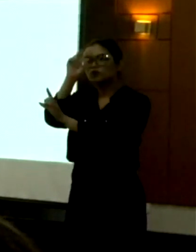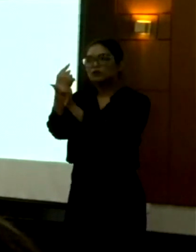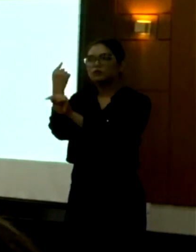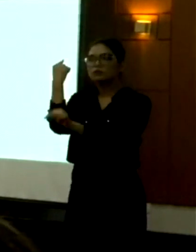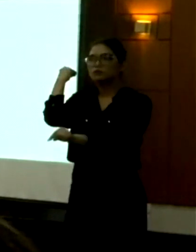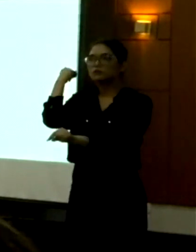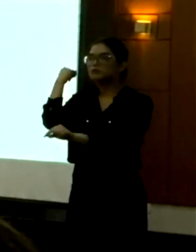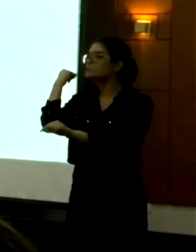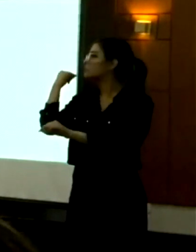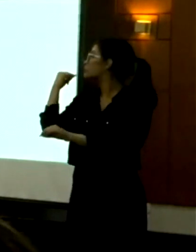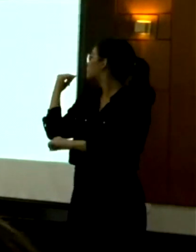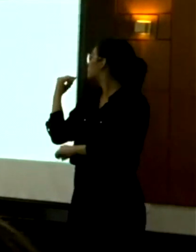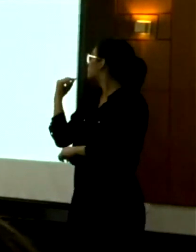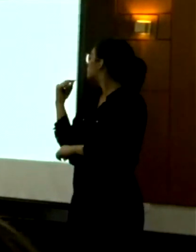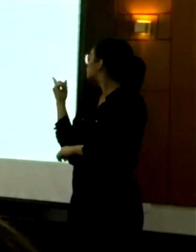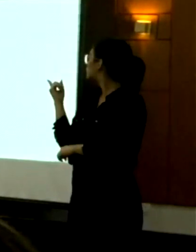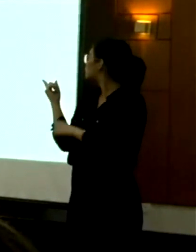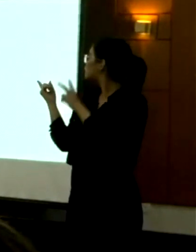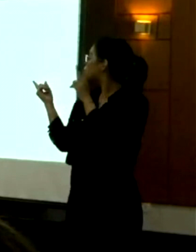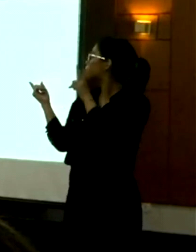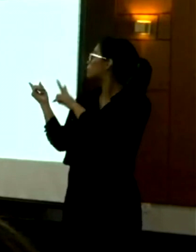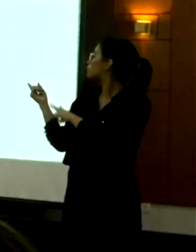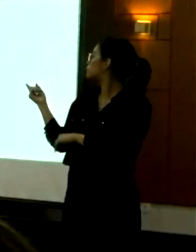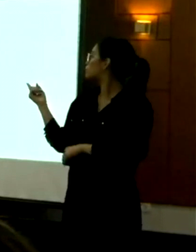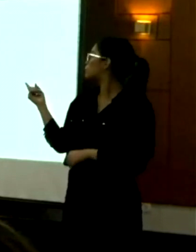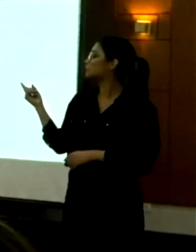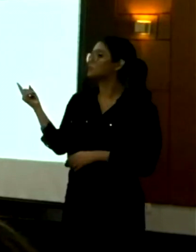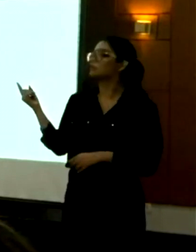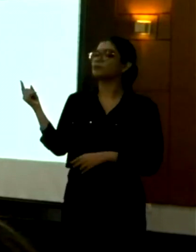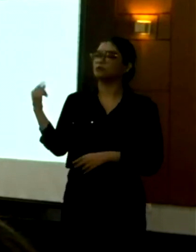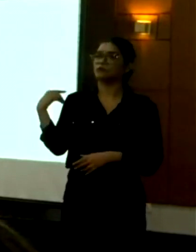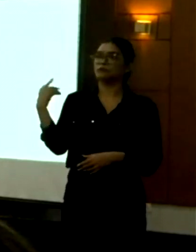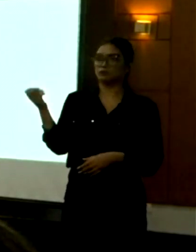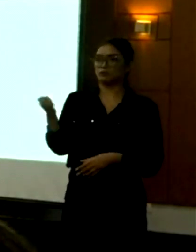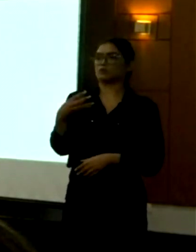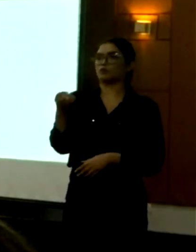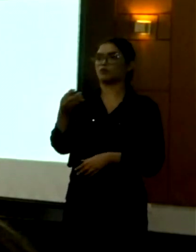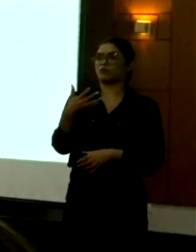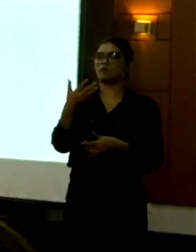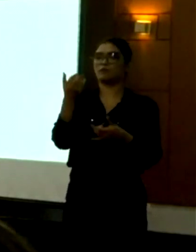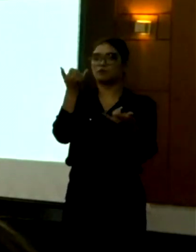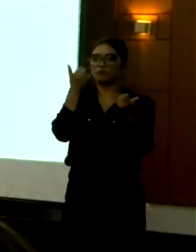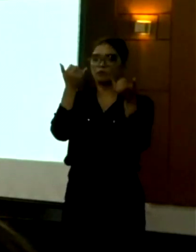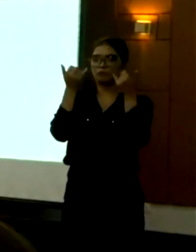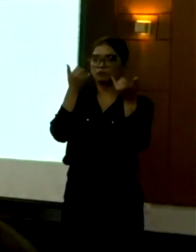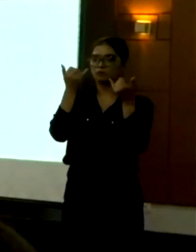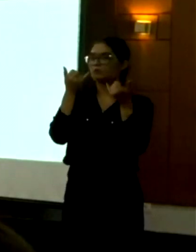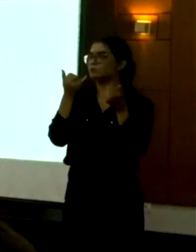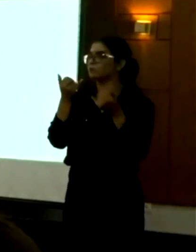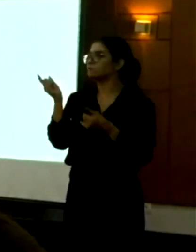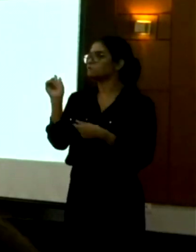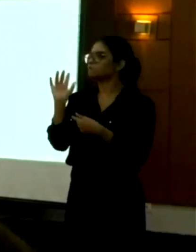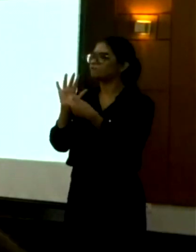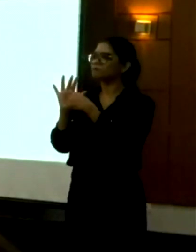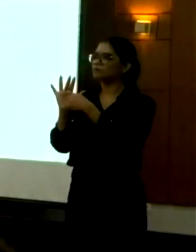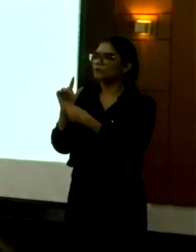this was 5, which is 1 most recent database on a regional scale I have this data since 1965